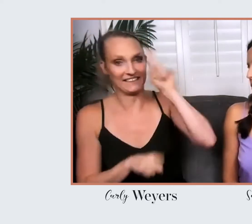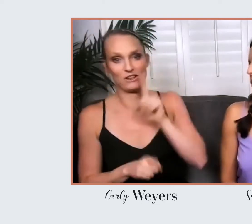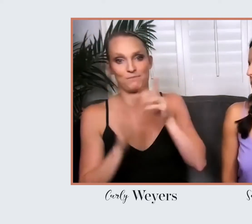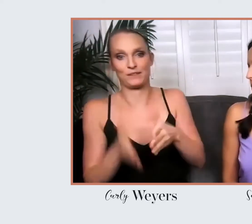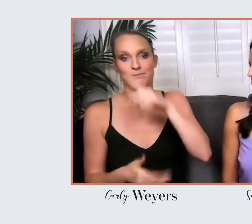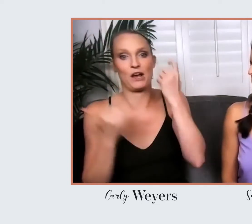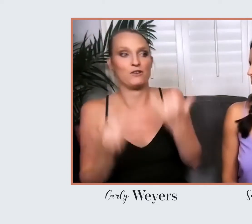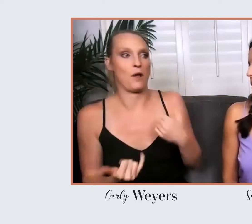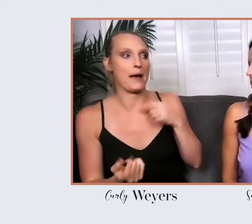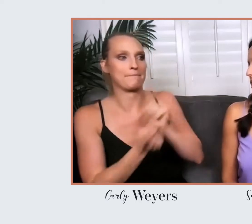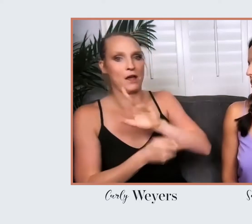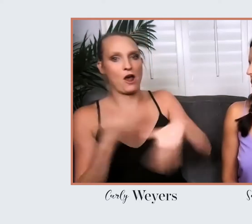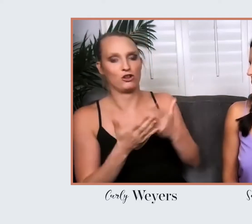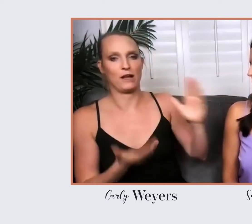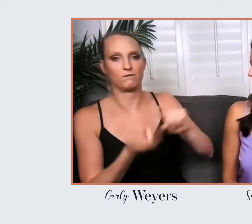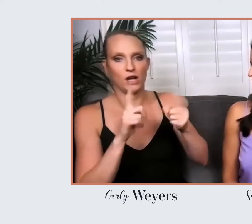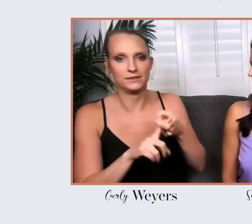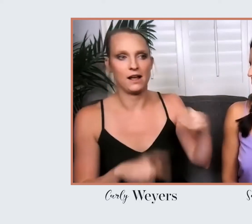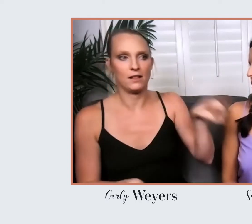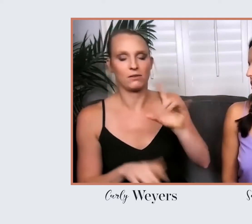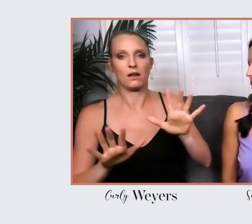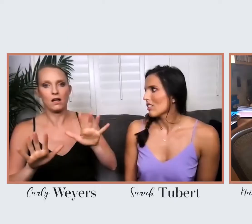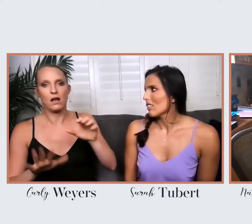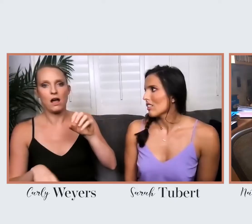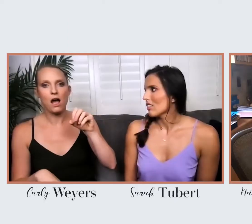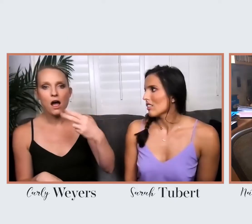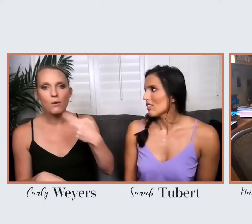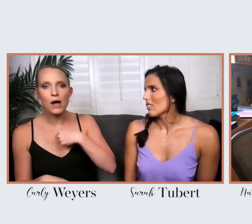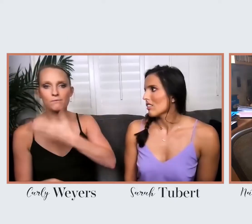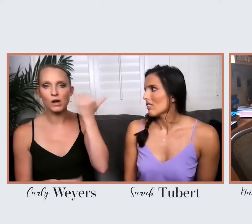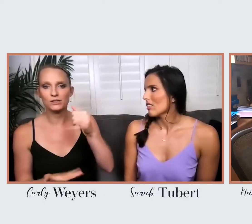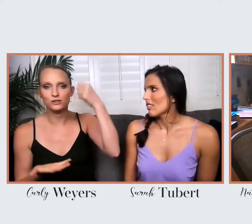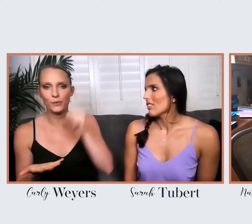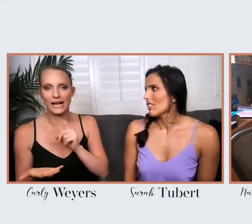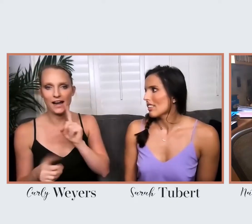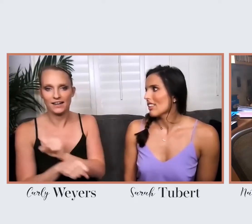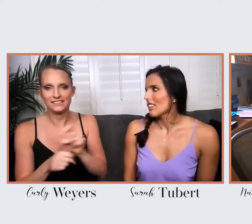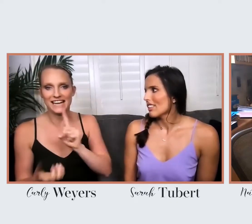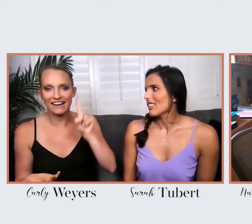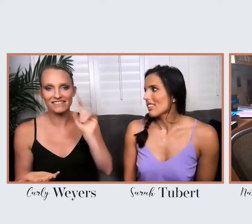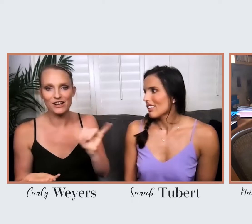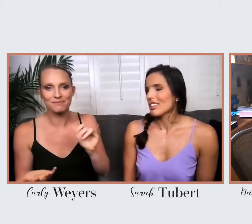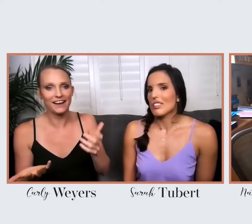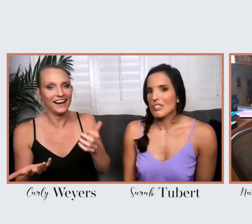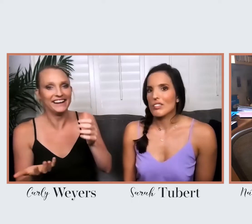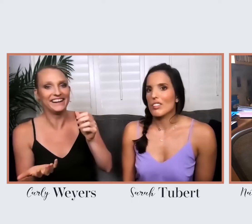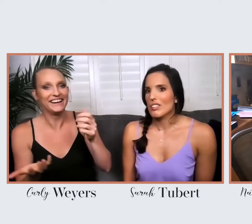as deaf people, because now I've met all of Sarah's friends and they're like, oh, you know what, I really forgot that Sarah was deaf too, and it's, you know,